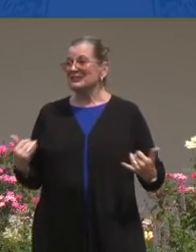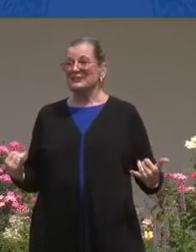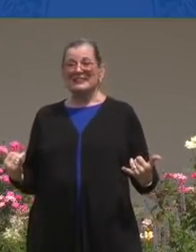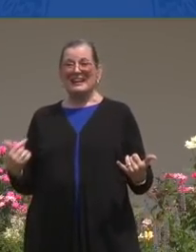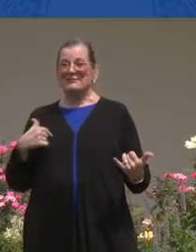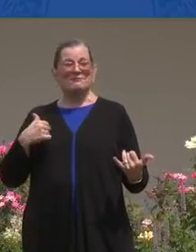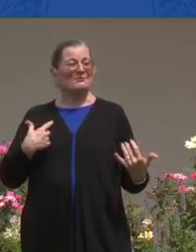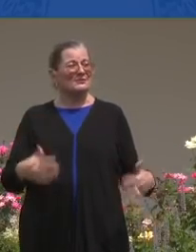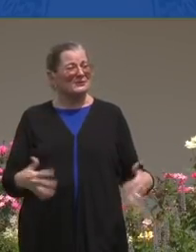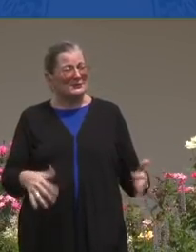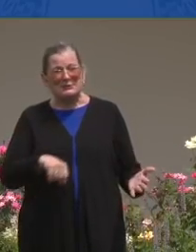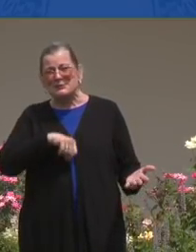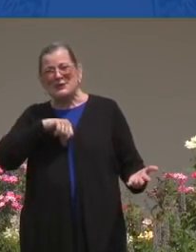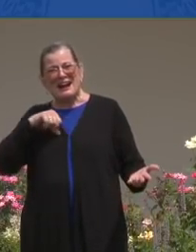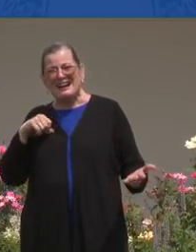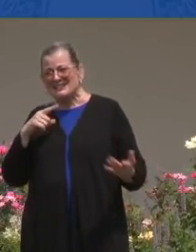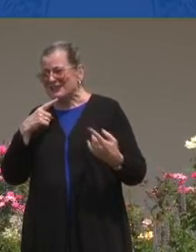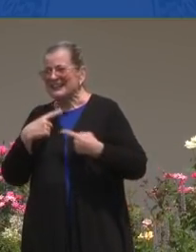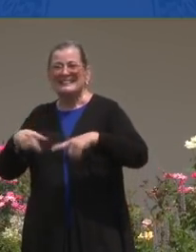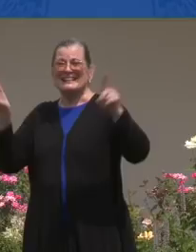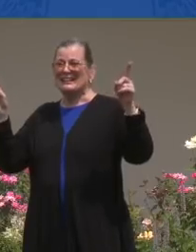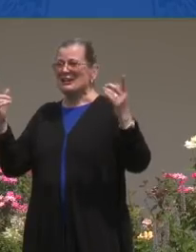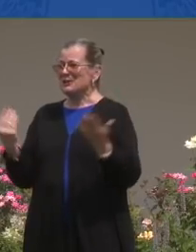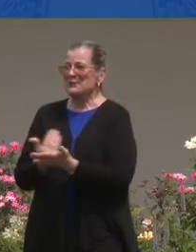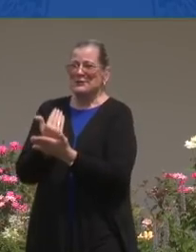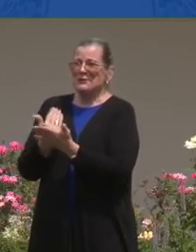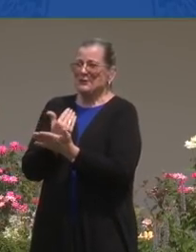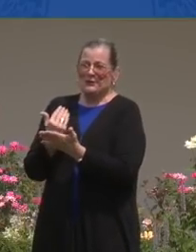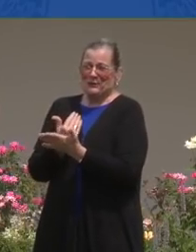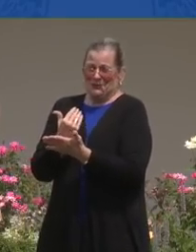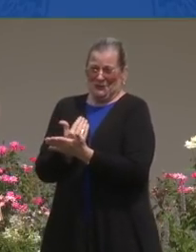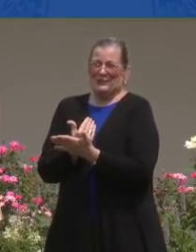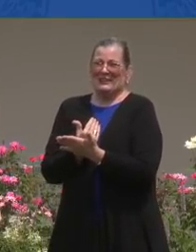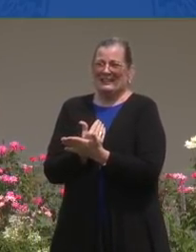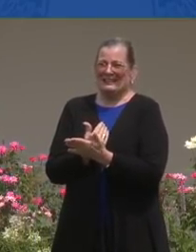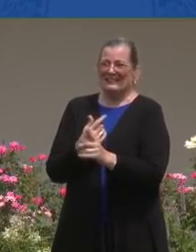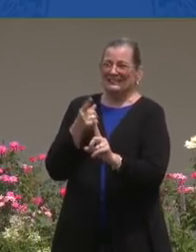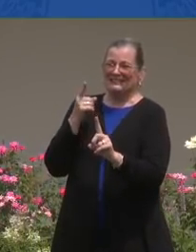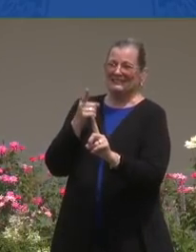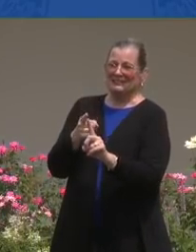the first of its kind, to help Americans grappling with long term effects of COVID-19